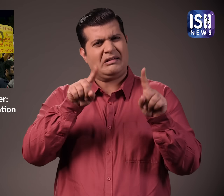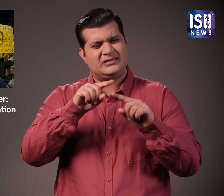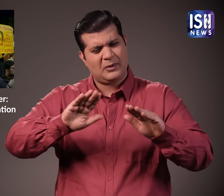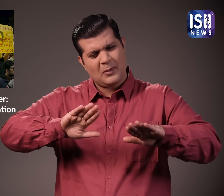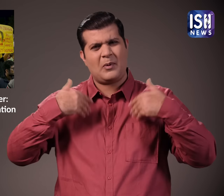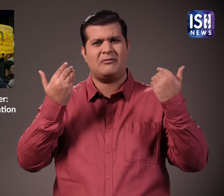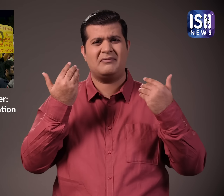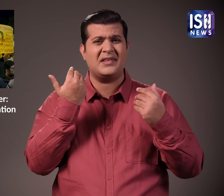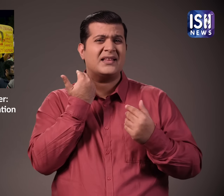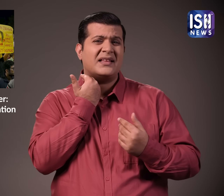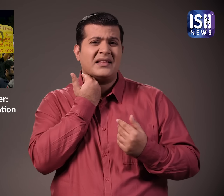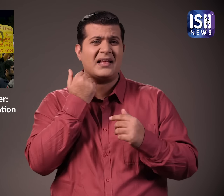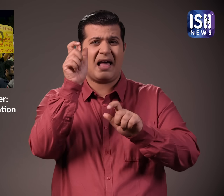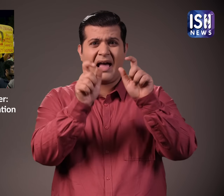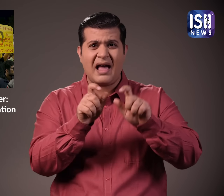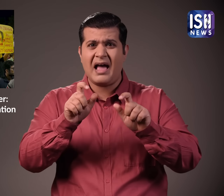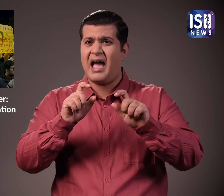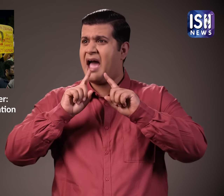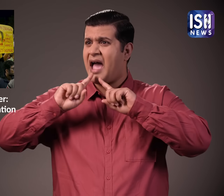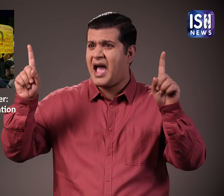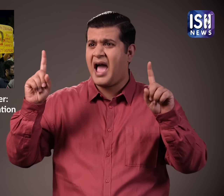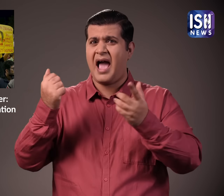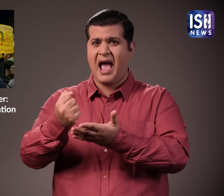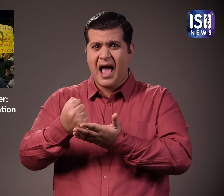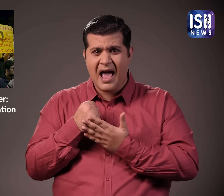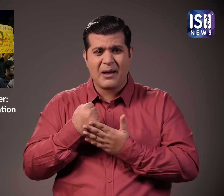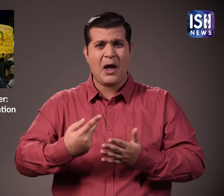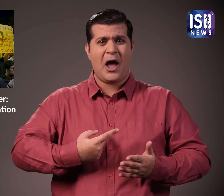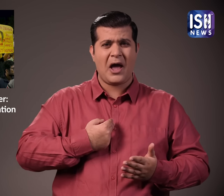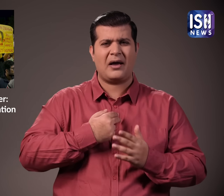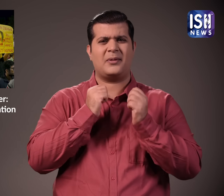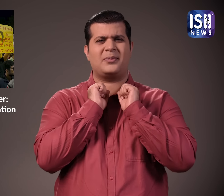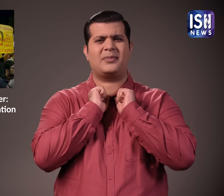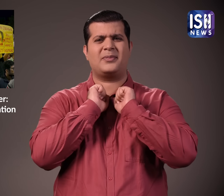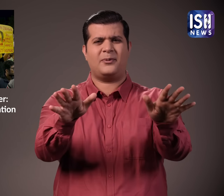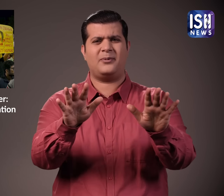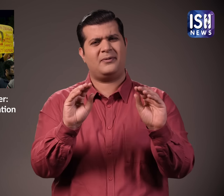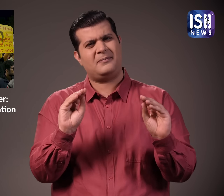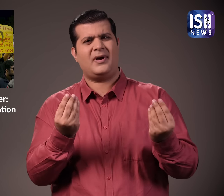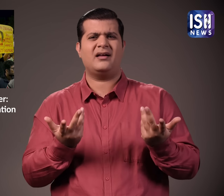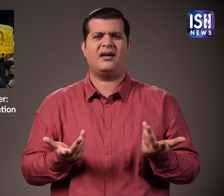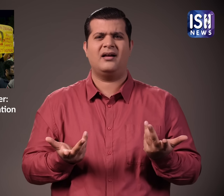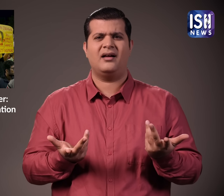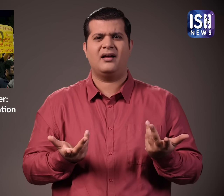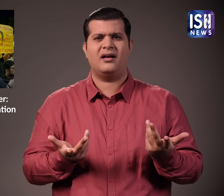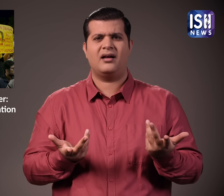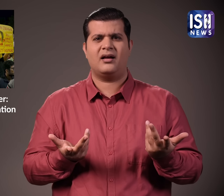that it is better that they stop working. All those who are in need, who need surgery should now fend for themselves.